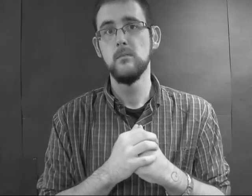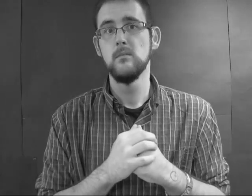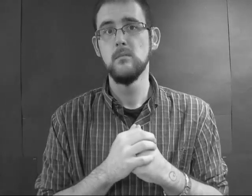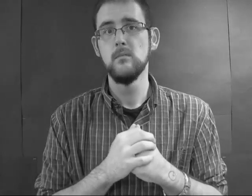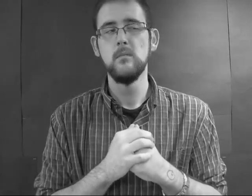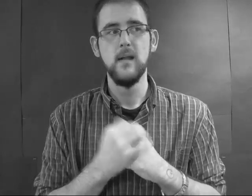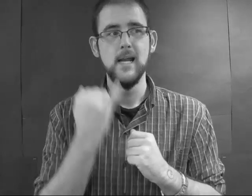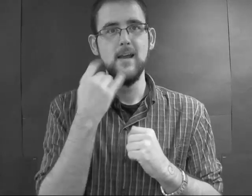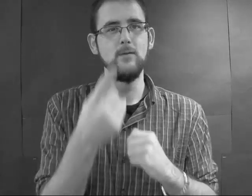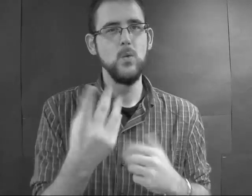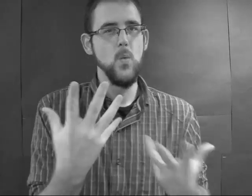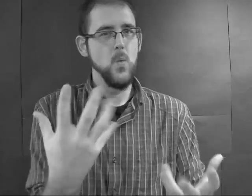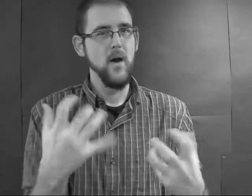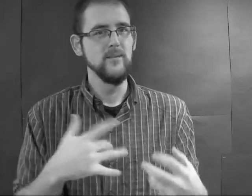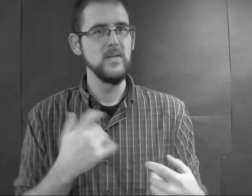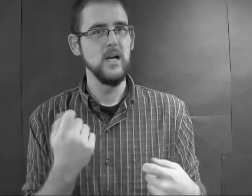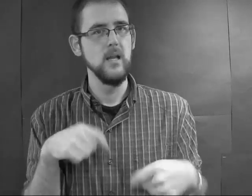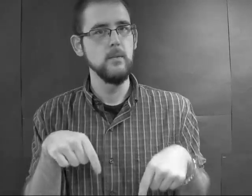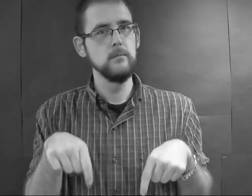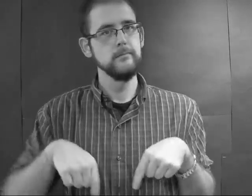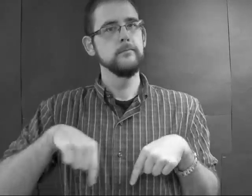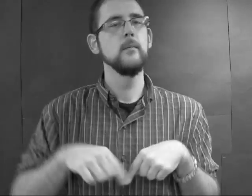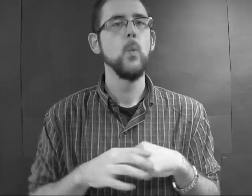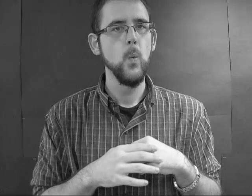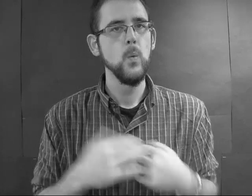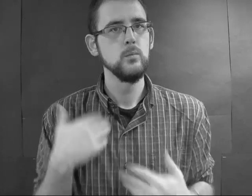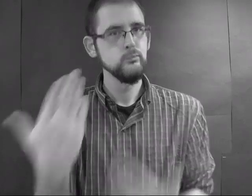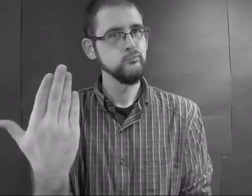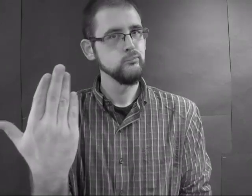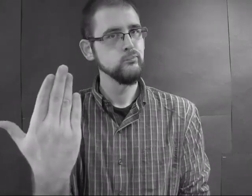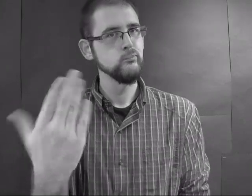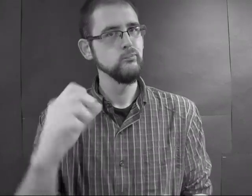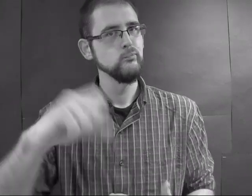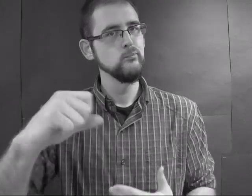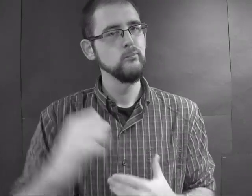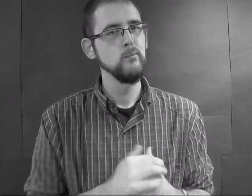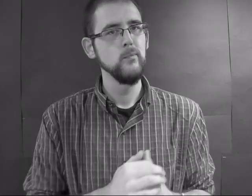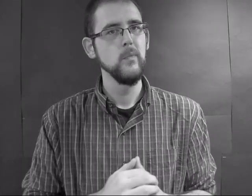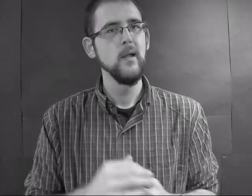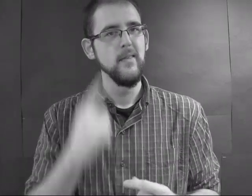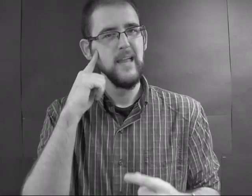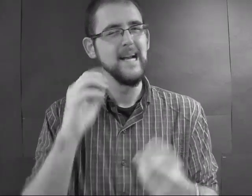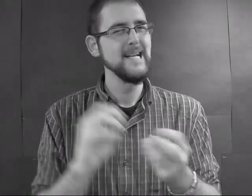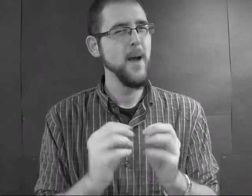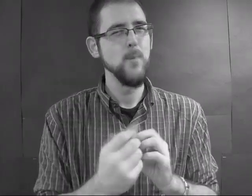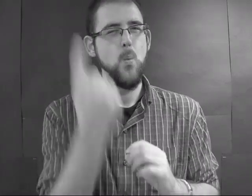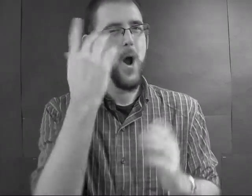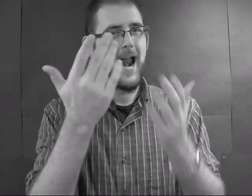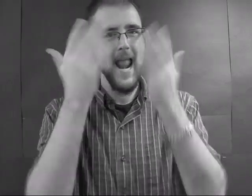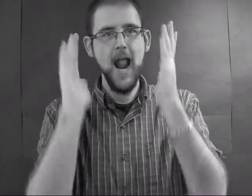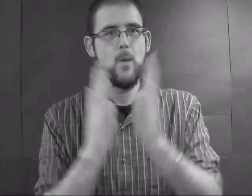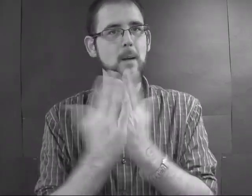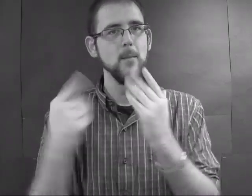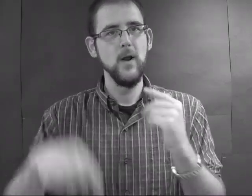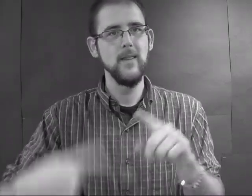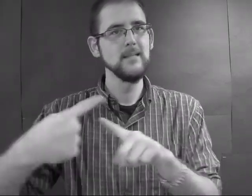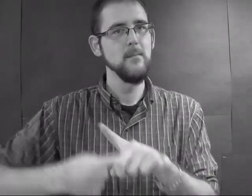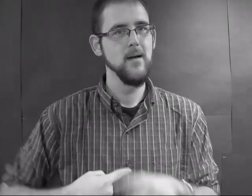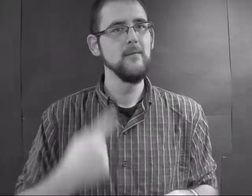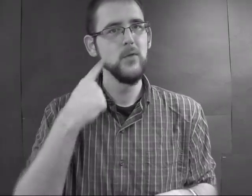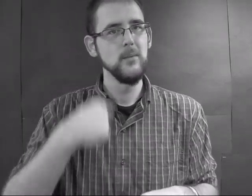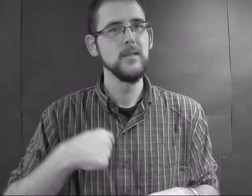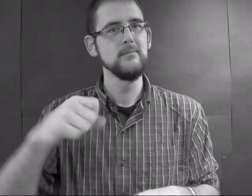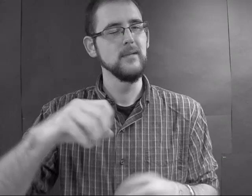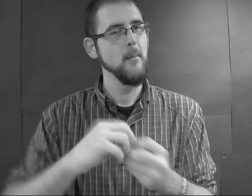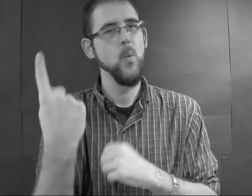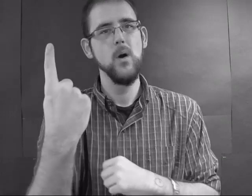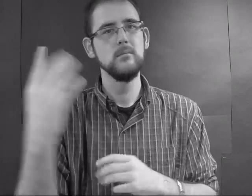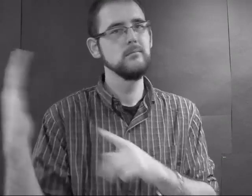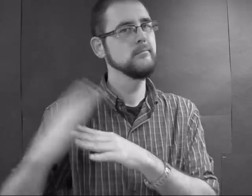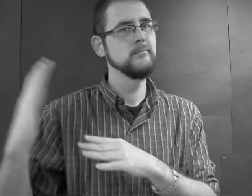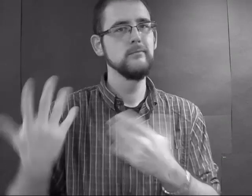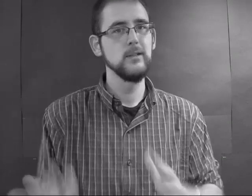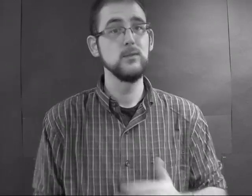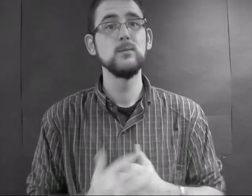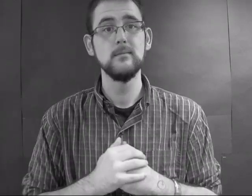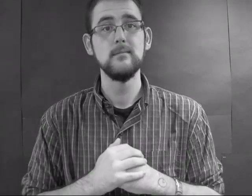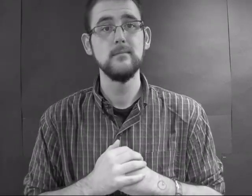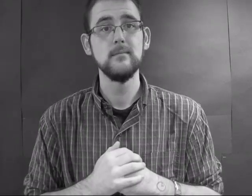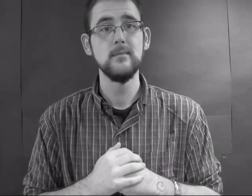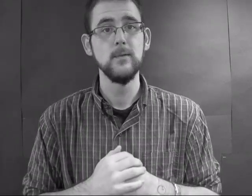If you want to feel thrilled, I strongly recommend it. It's really the best book I've read all month.